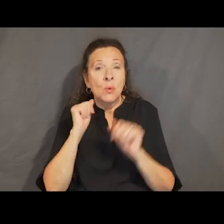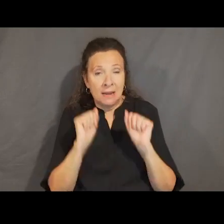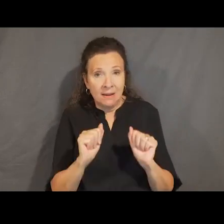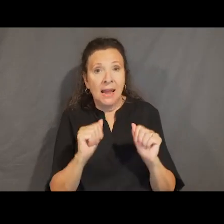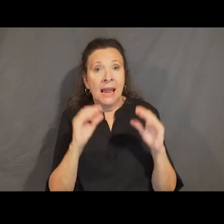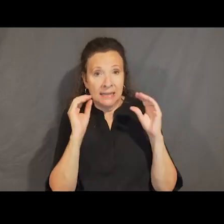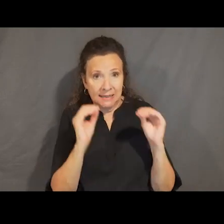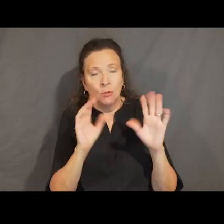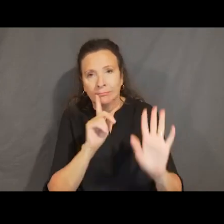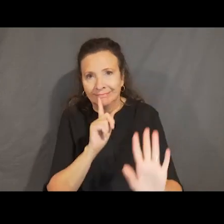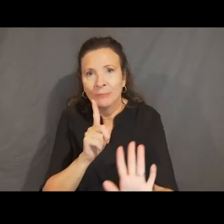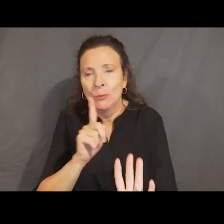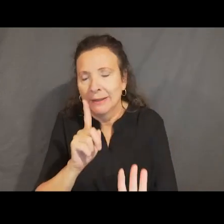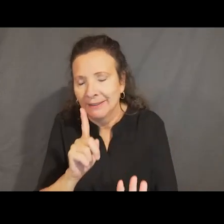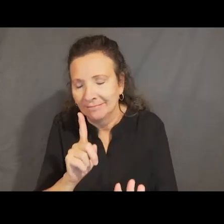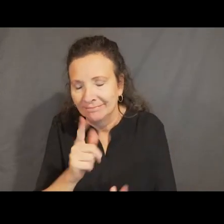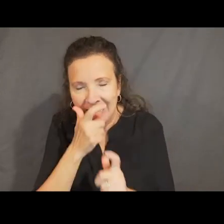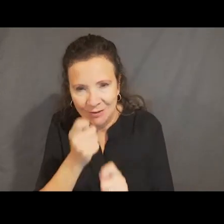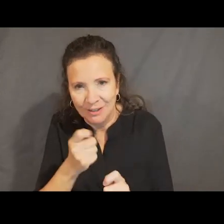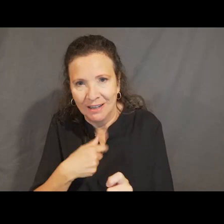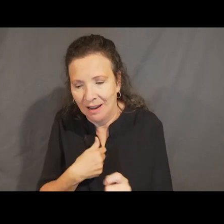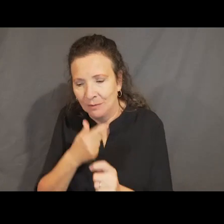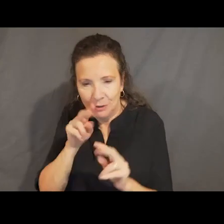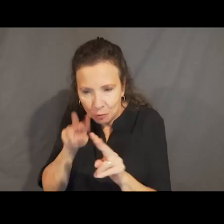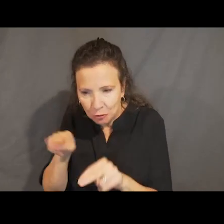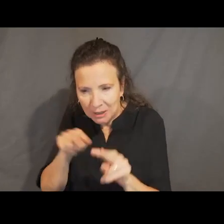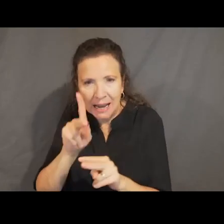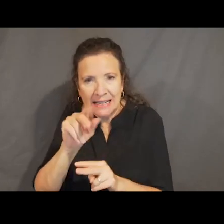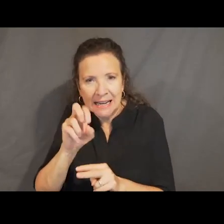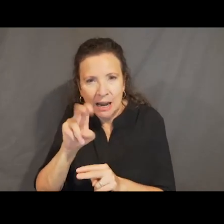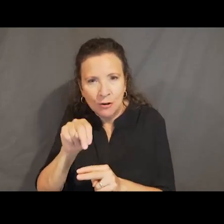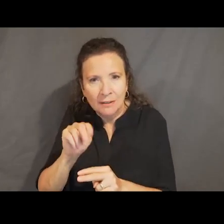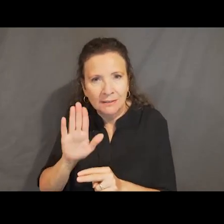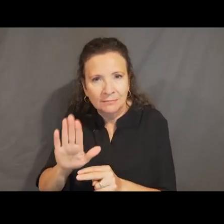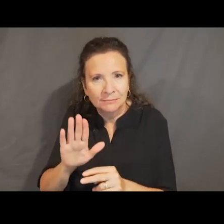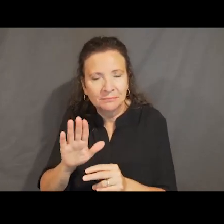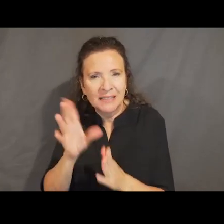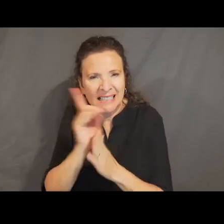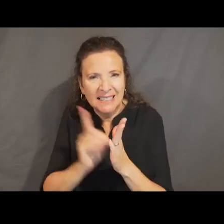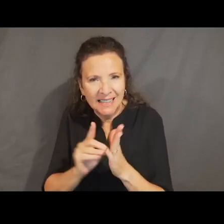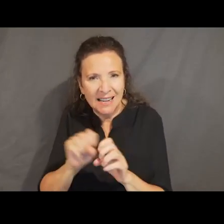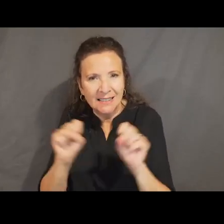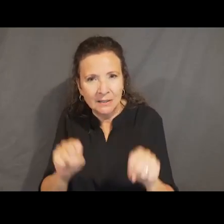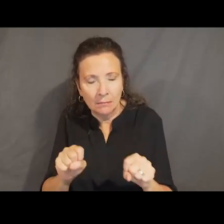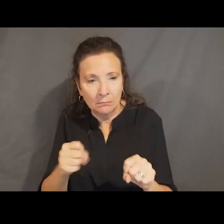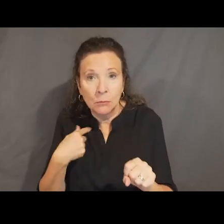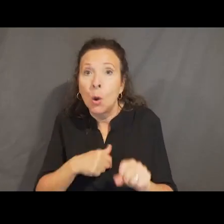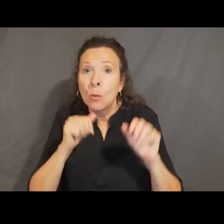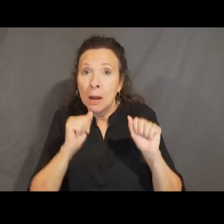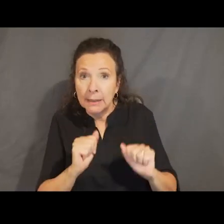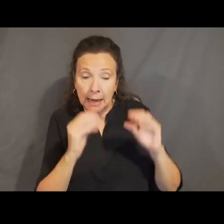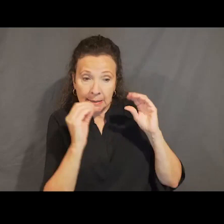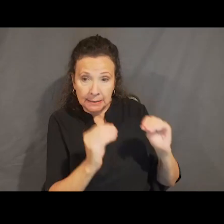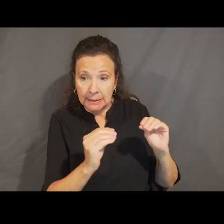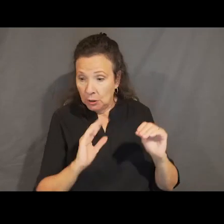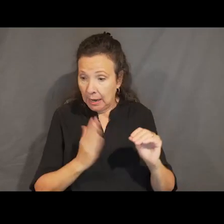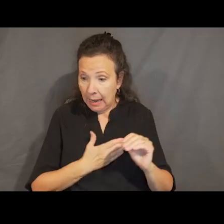I was watching Karen's design system -- we can teach AI our design systems and then have it go